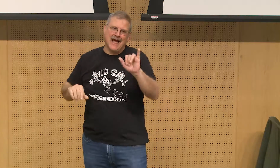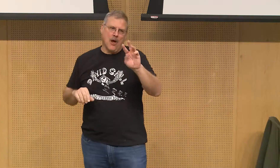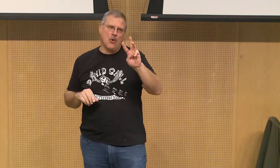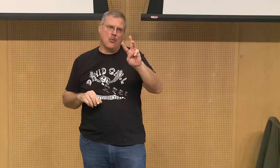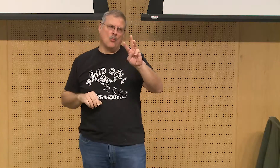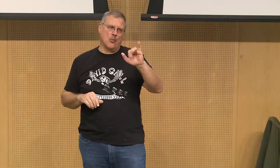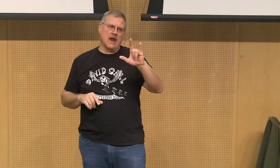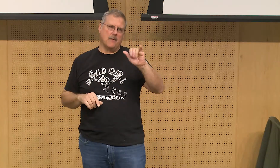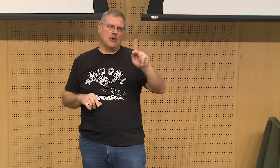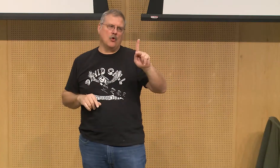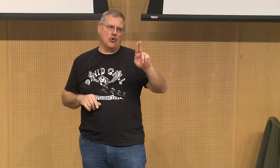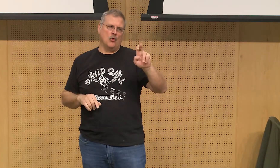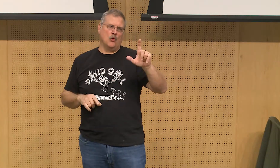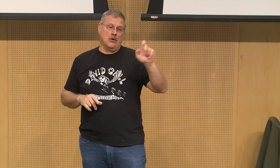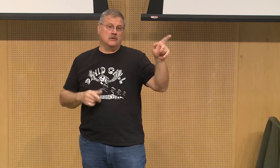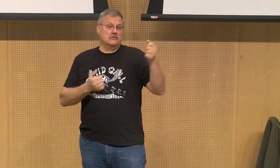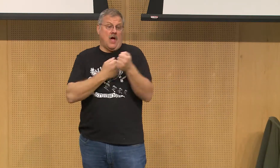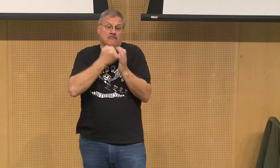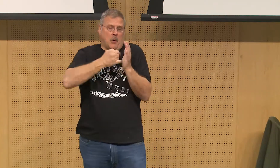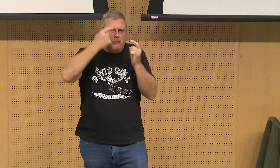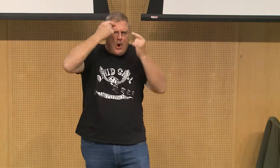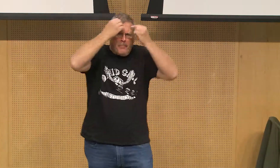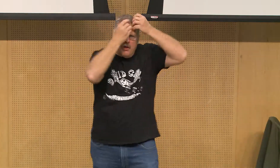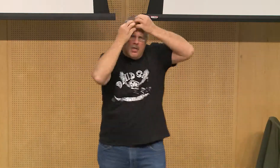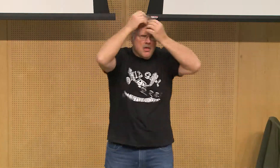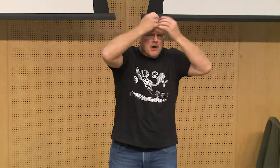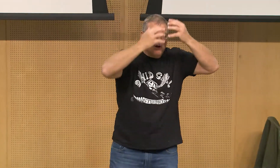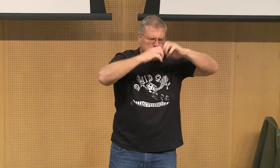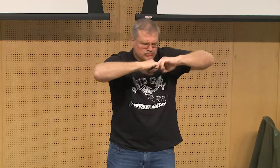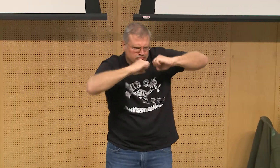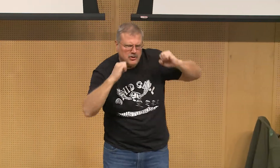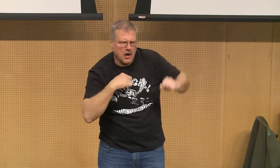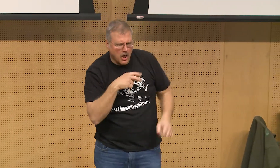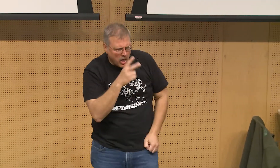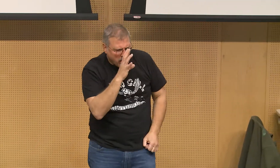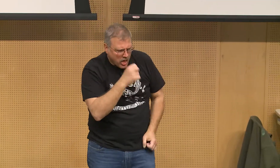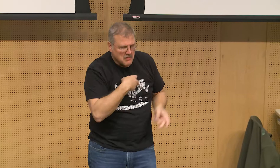Again from William Kurelek is, you know, opening up the mind